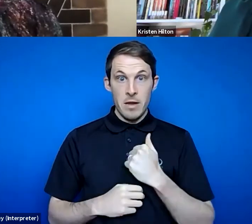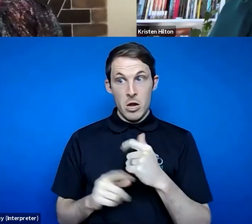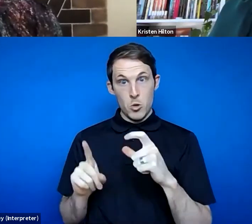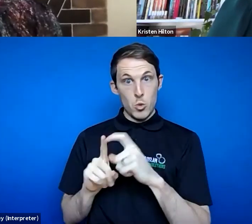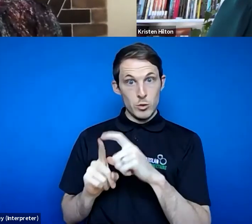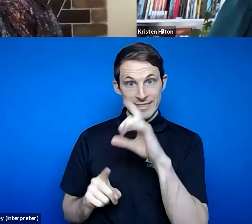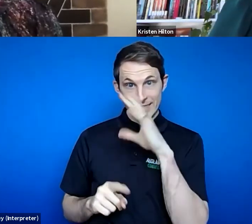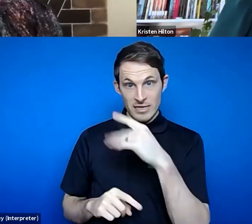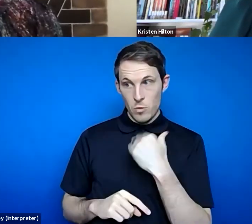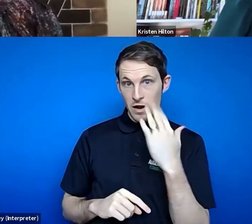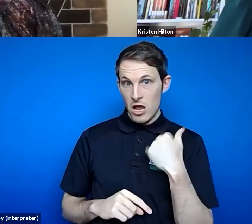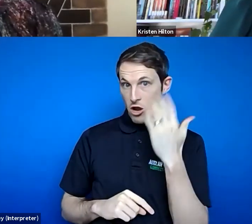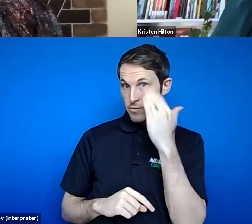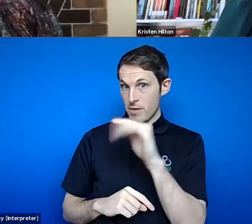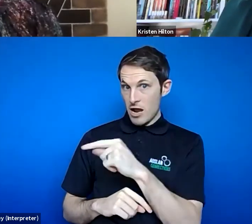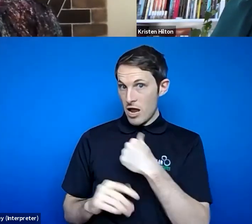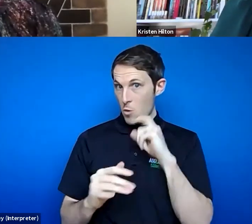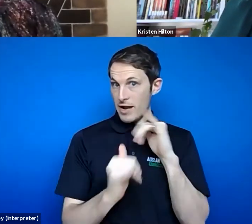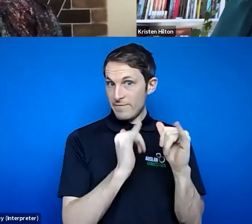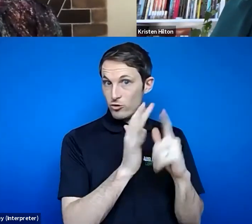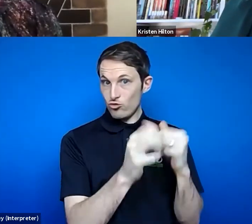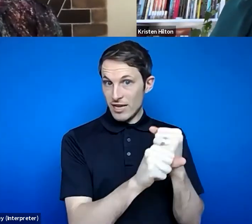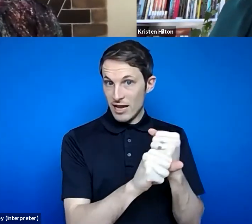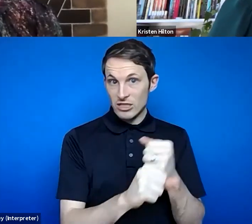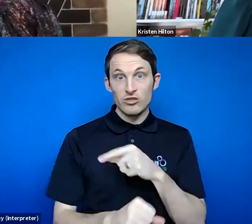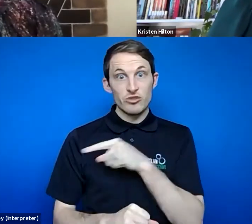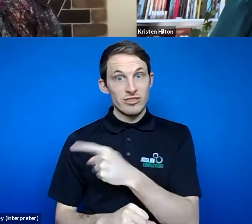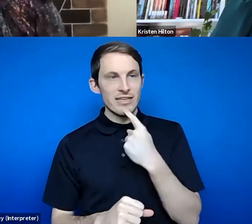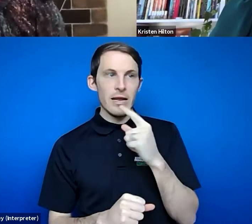you today she told me to be - she told me first of all to be really nice to you, which